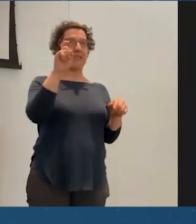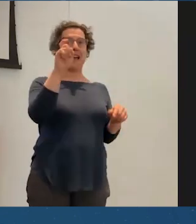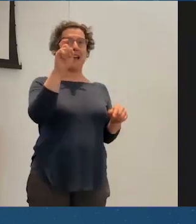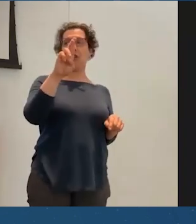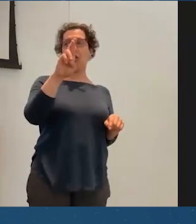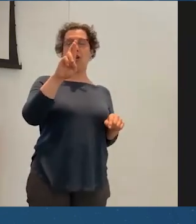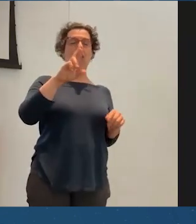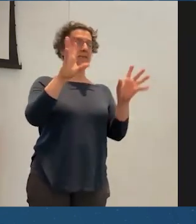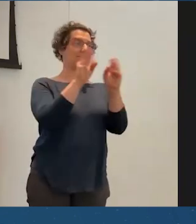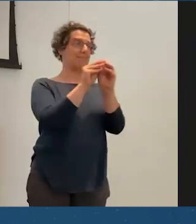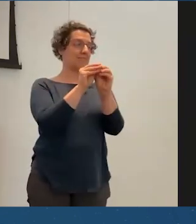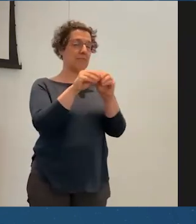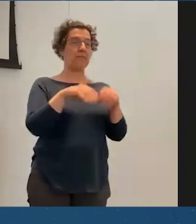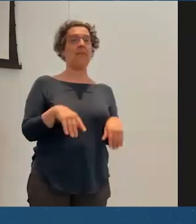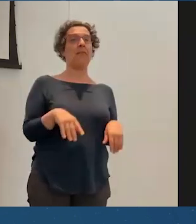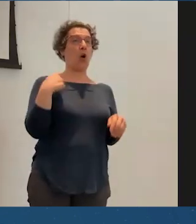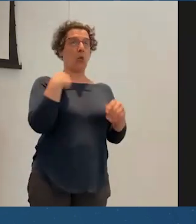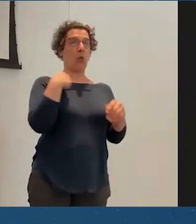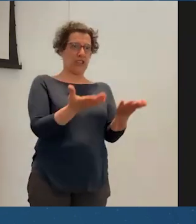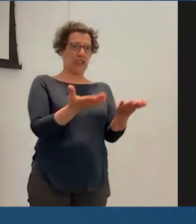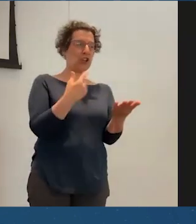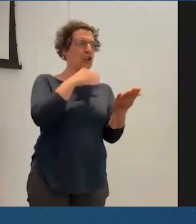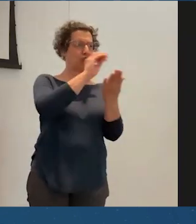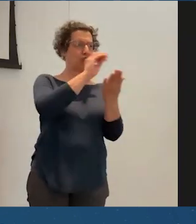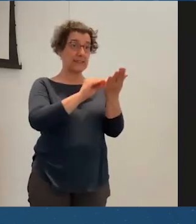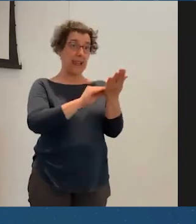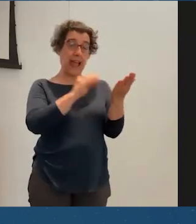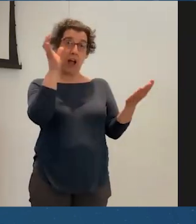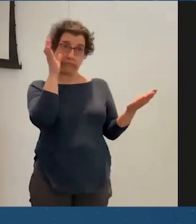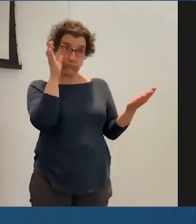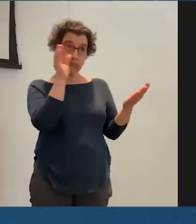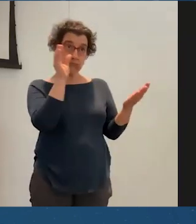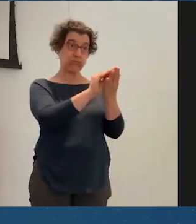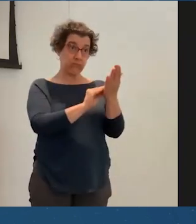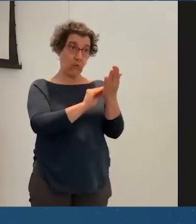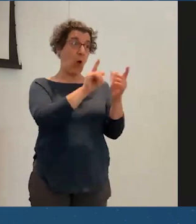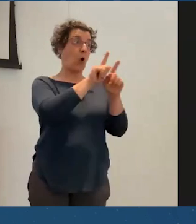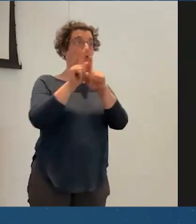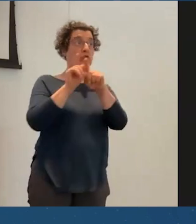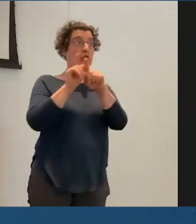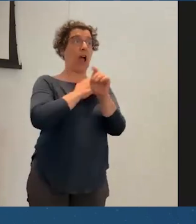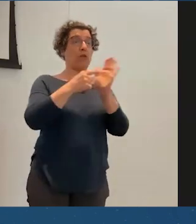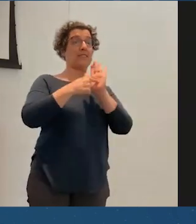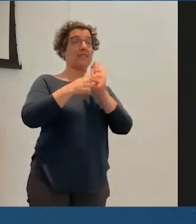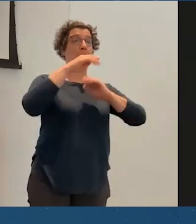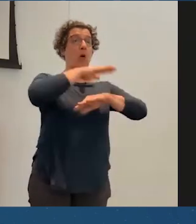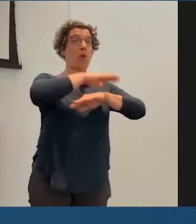We are here, writing things down as well as at our demo booth this afternoon and yesterday.